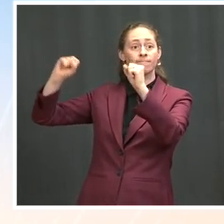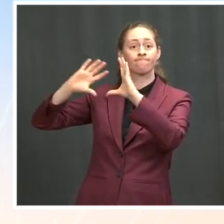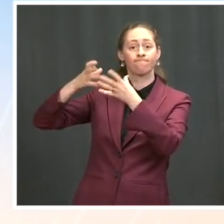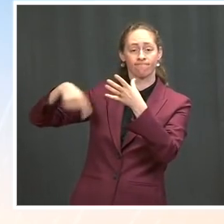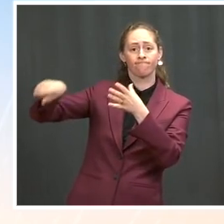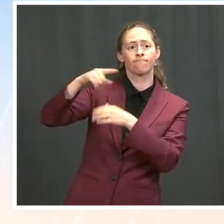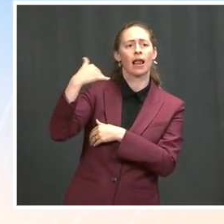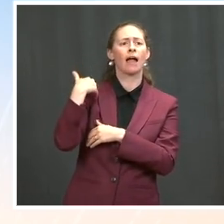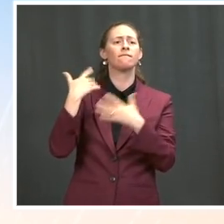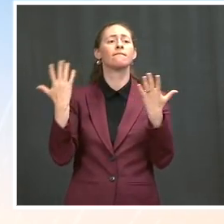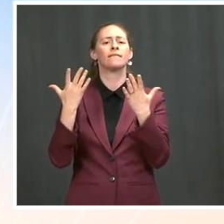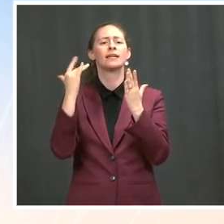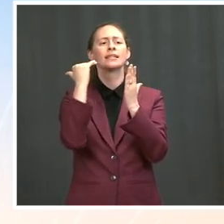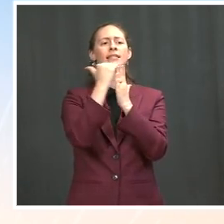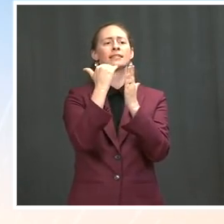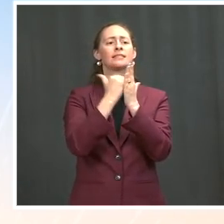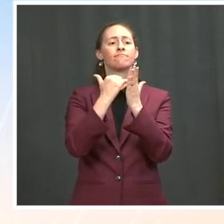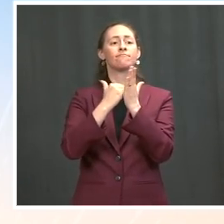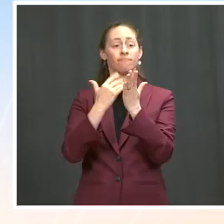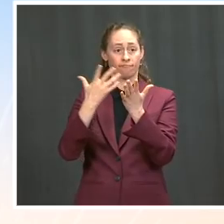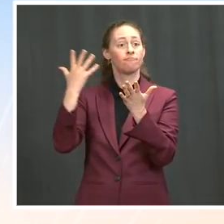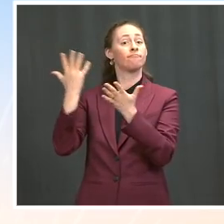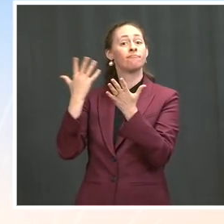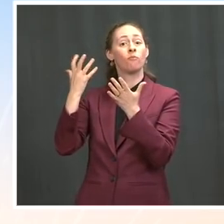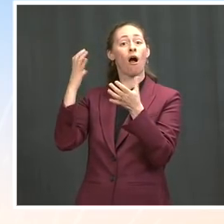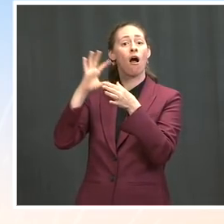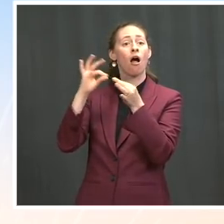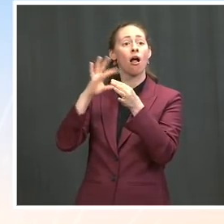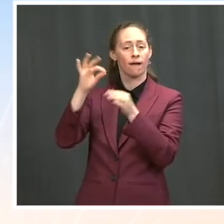of the 80 million doses of America's own vaccine supply